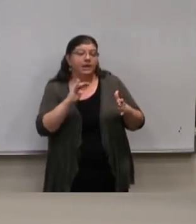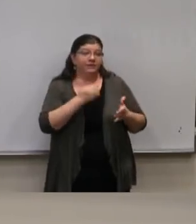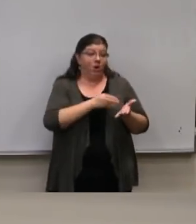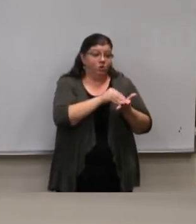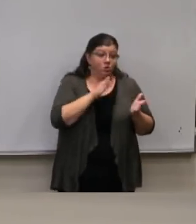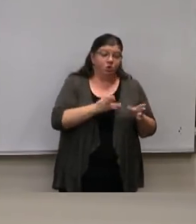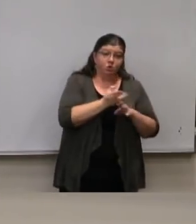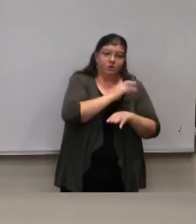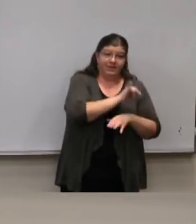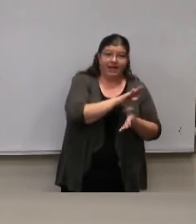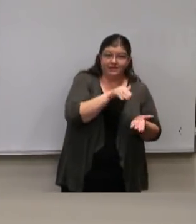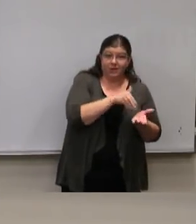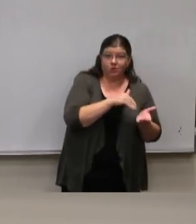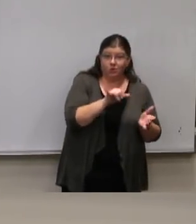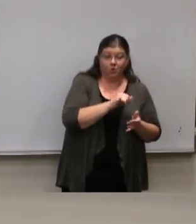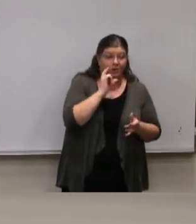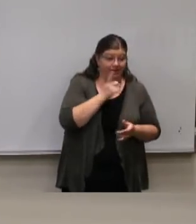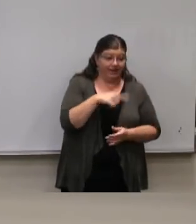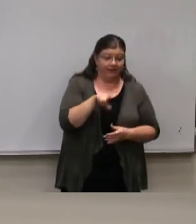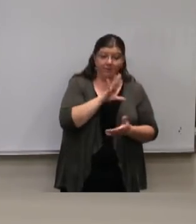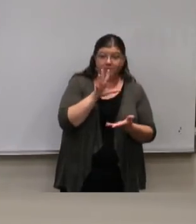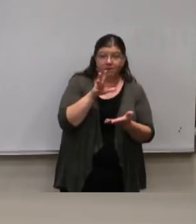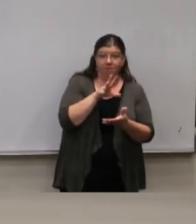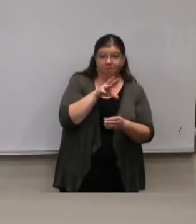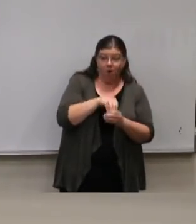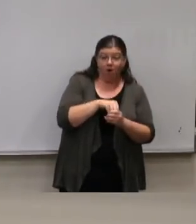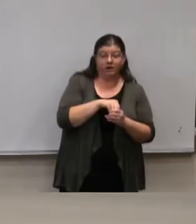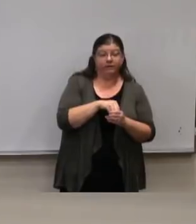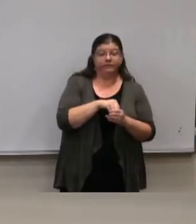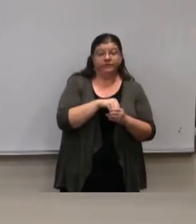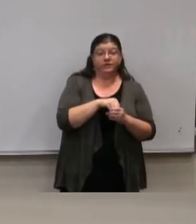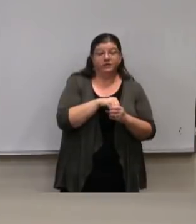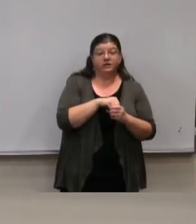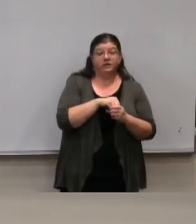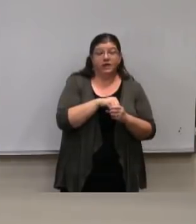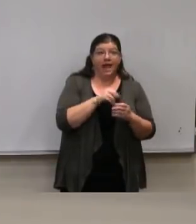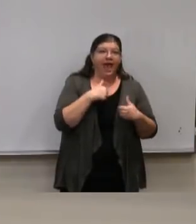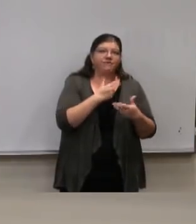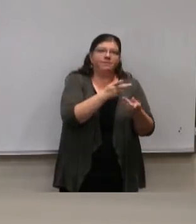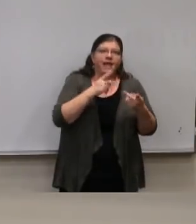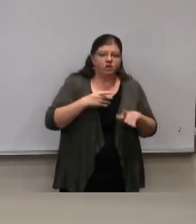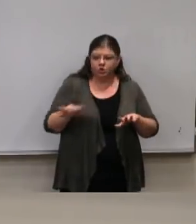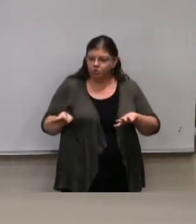and we're going to need them to be part of, we need them, them to have a place to drop their children